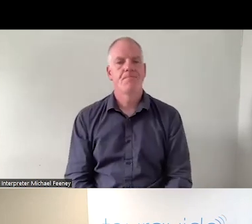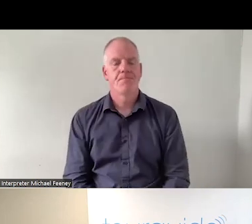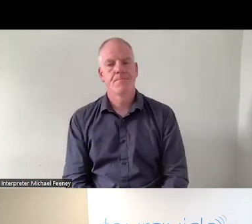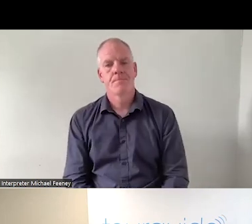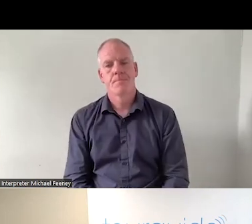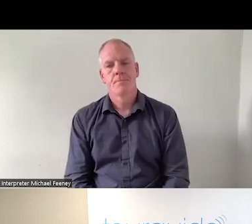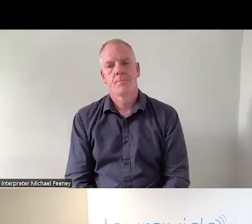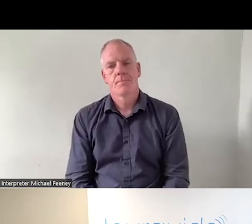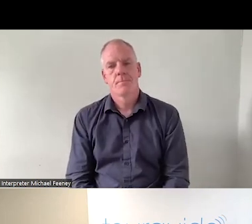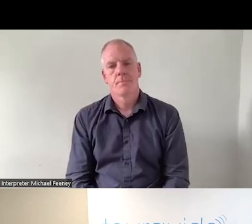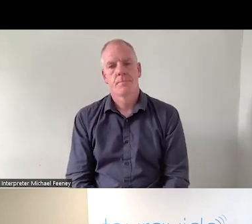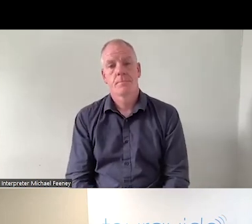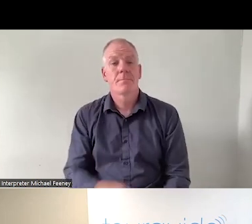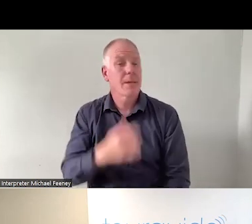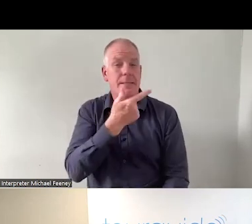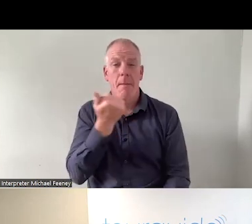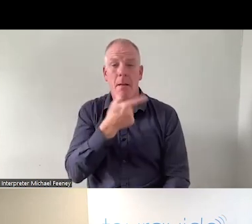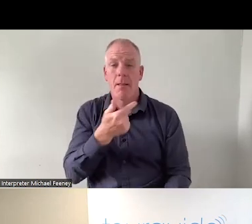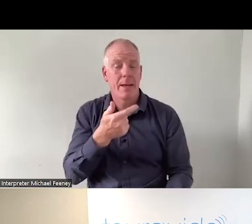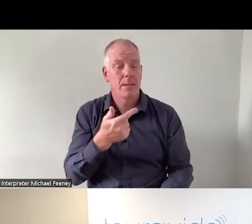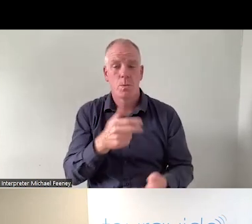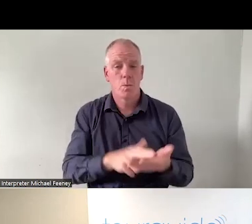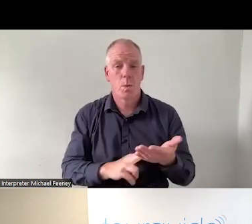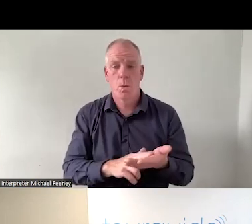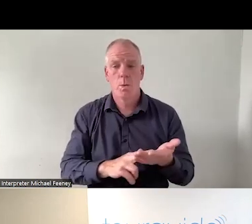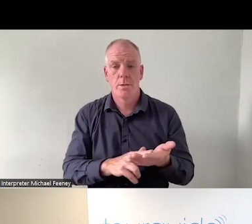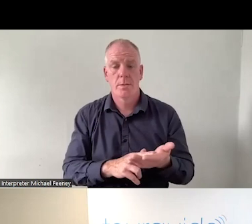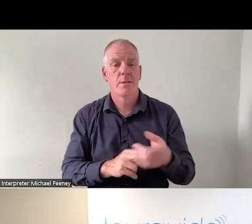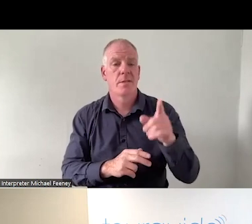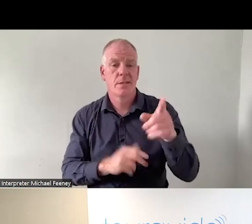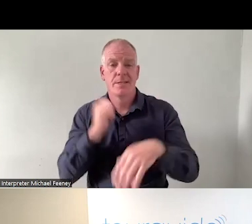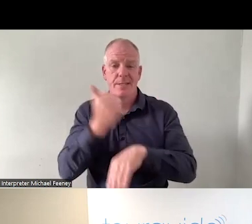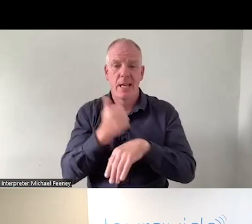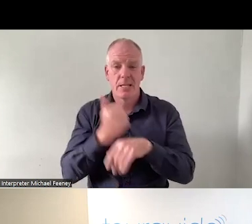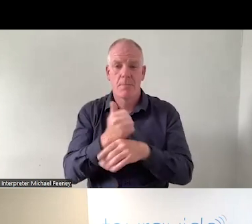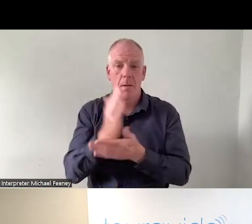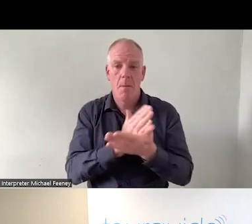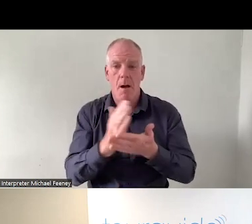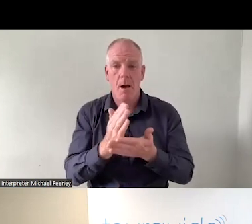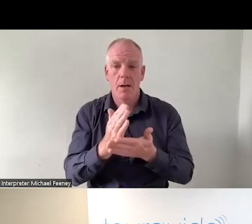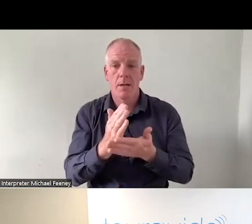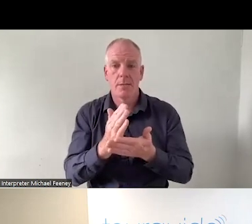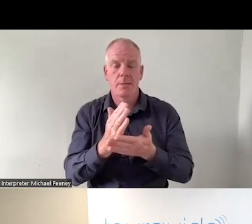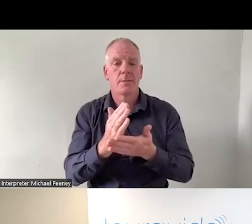It's very simple to use. The component parts. We've got an audio source which in this case is the describer.